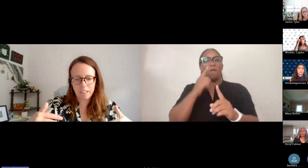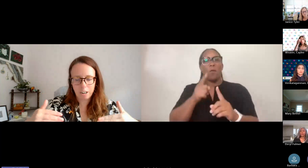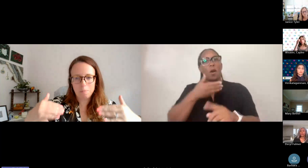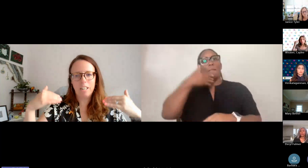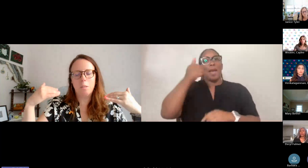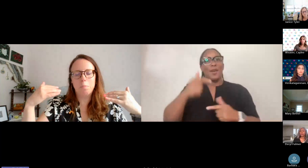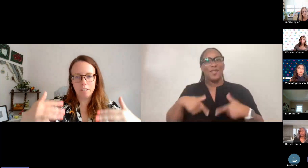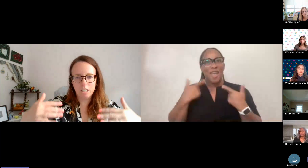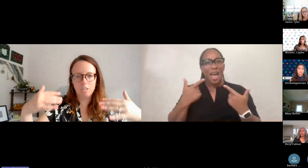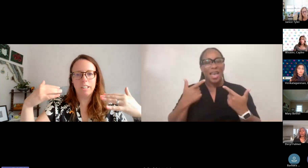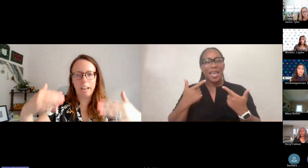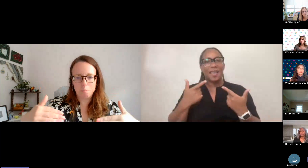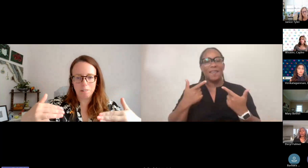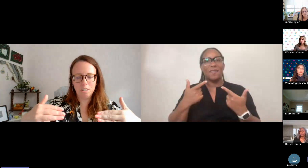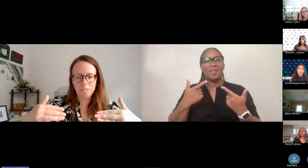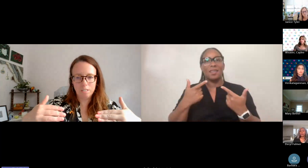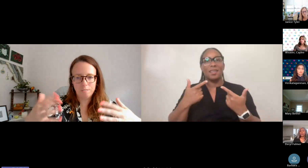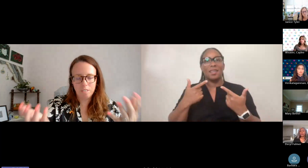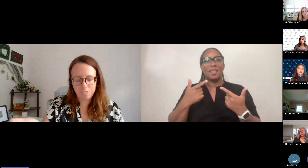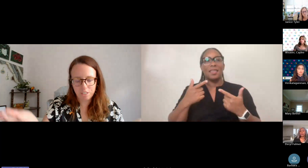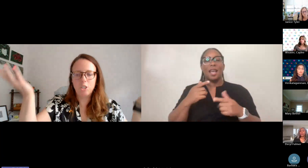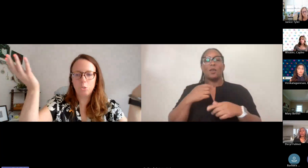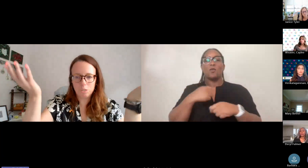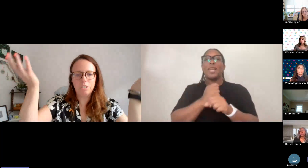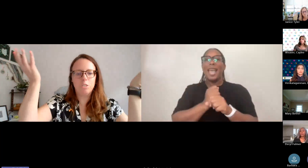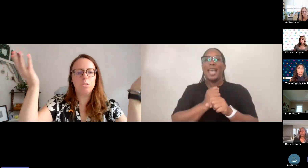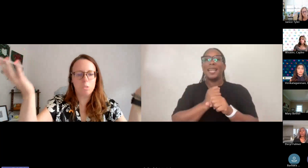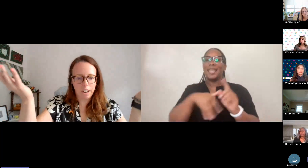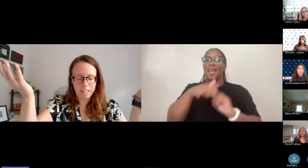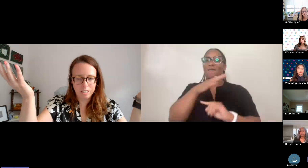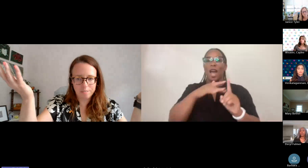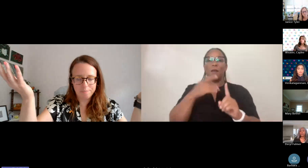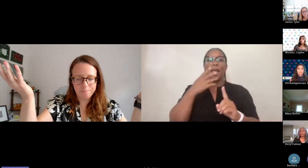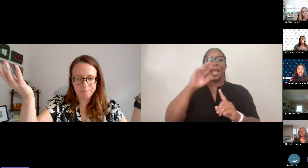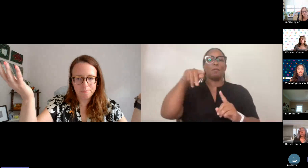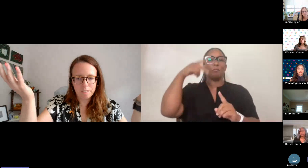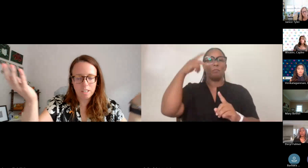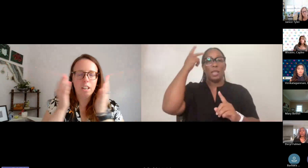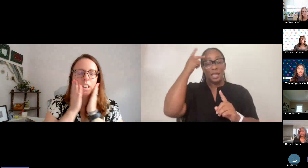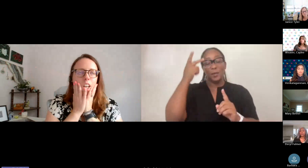That created the environment and the political capital for the New Deal to arise.